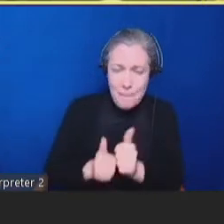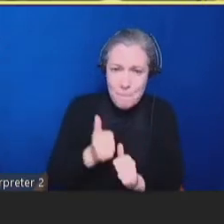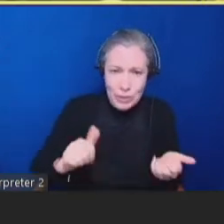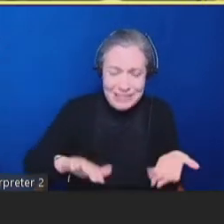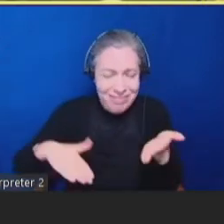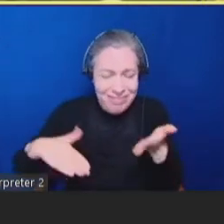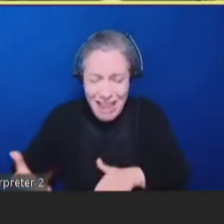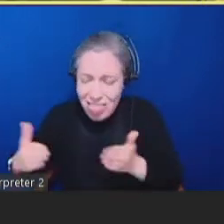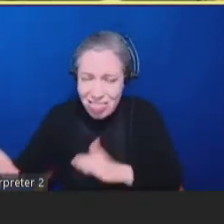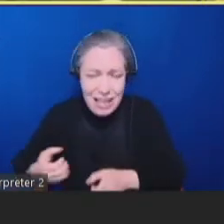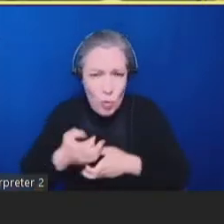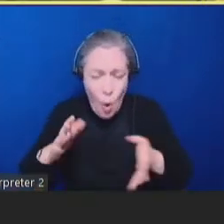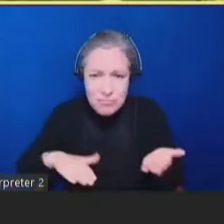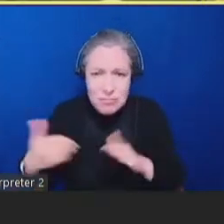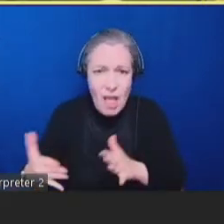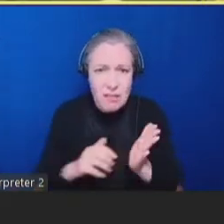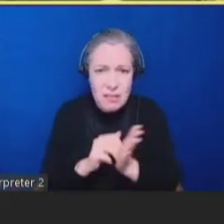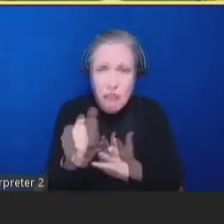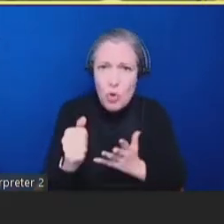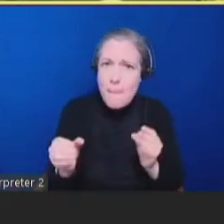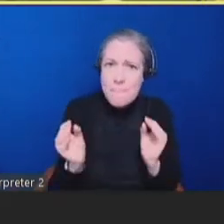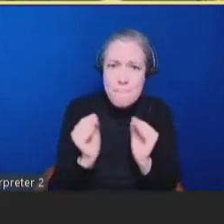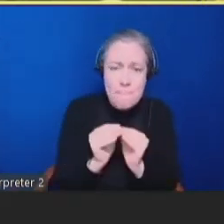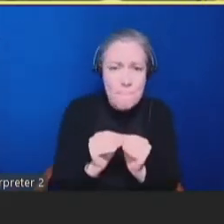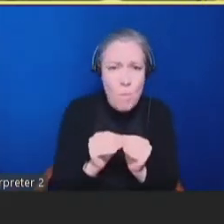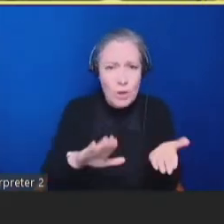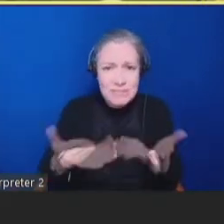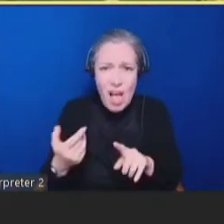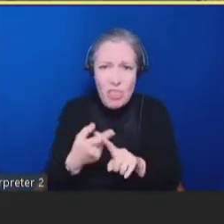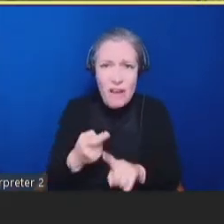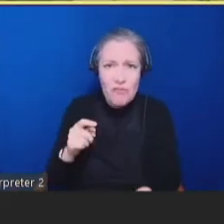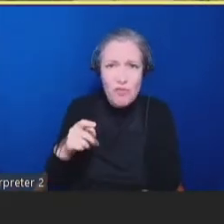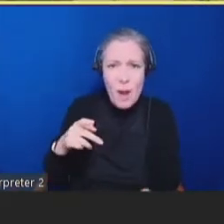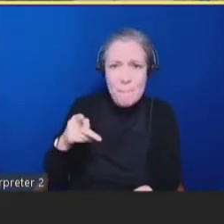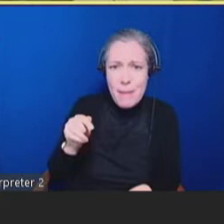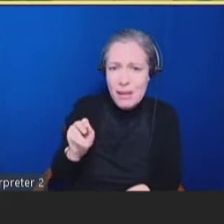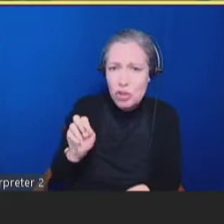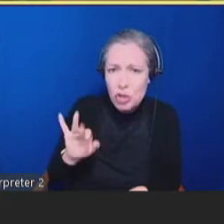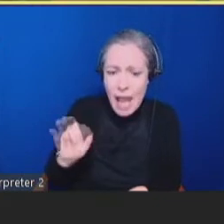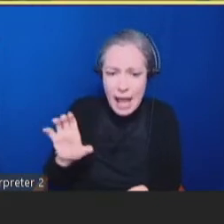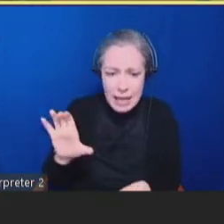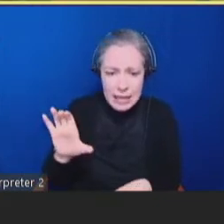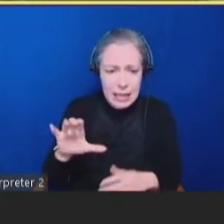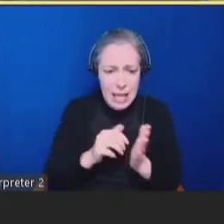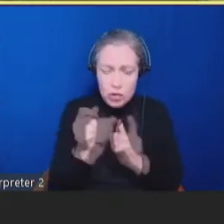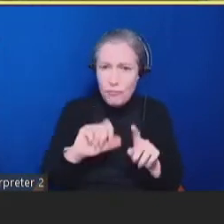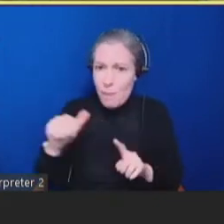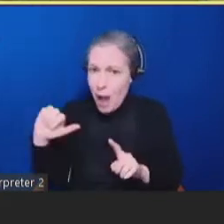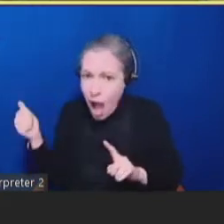more cancer deaths from pancreatic cancer from many other common cancers, such as colon cancer,